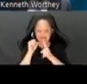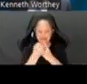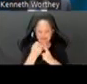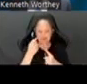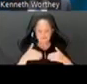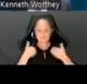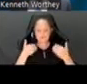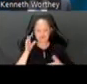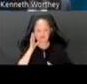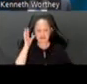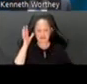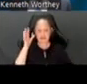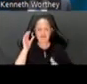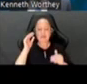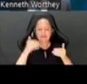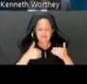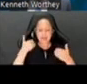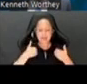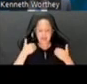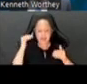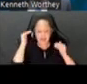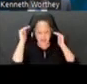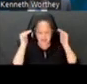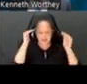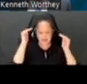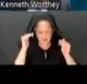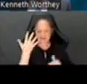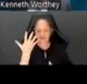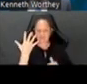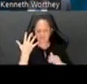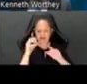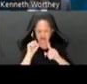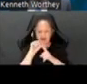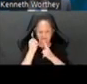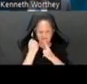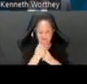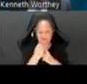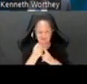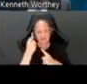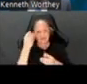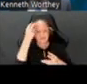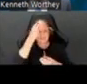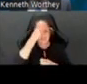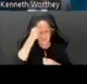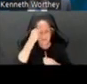five scenarios featuring the young adults thinking about financial decisions. Within